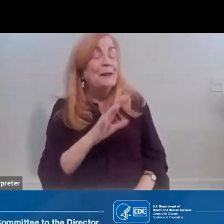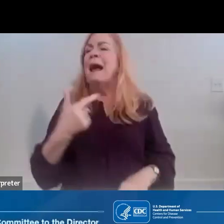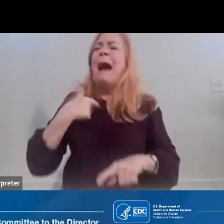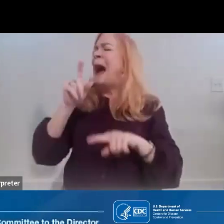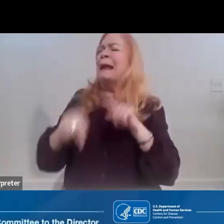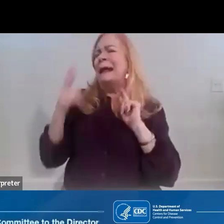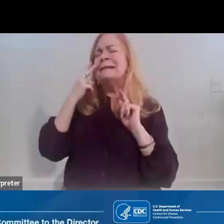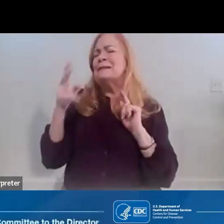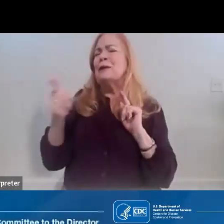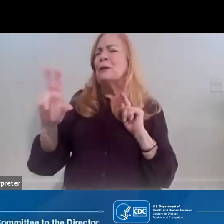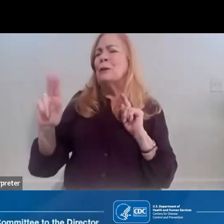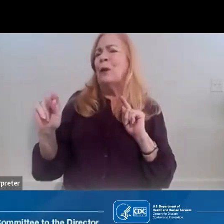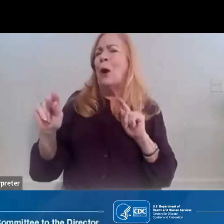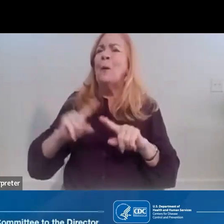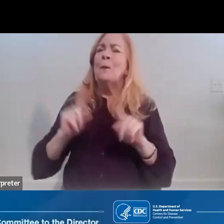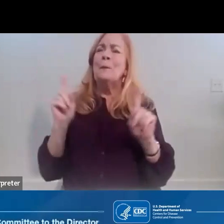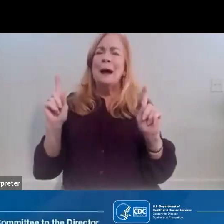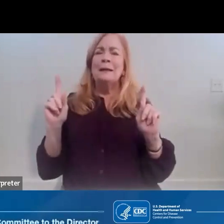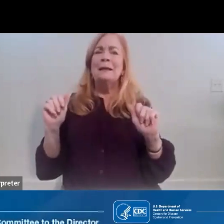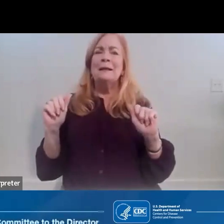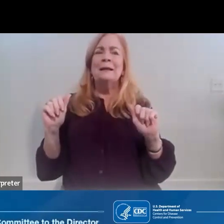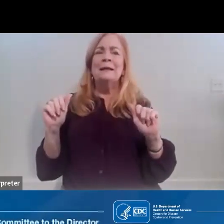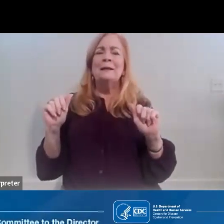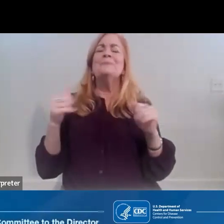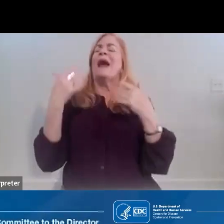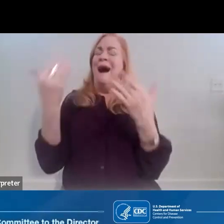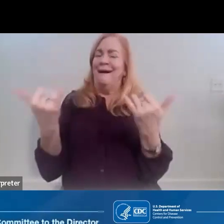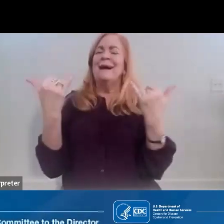No. Yet. There you're. All right.